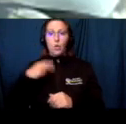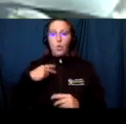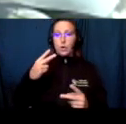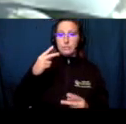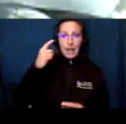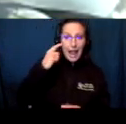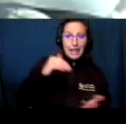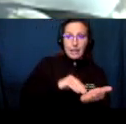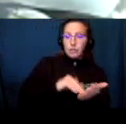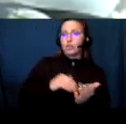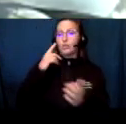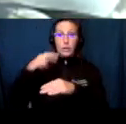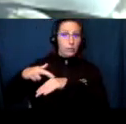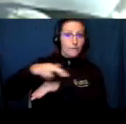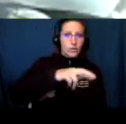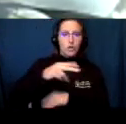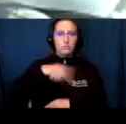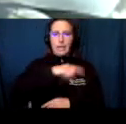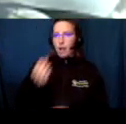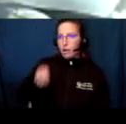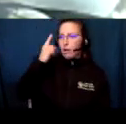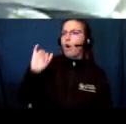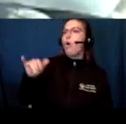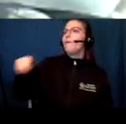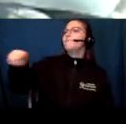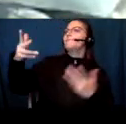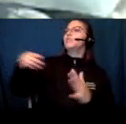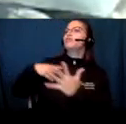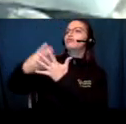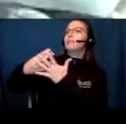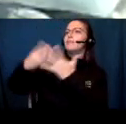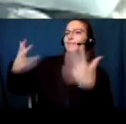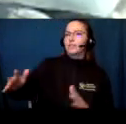So we'll be highlighting that sort of screening tool as well as placing the OAE screeners